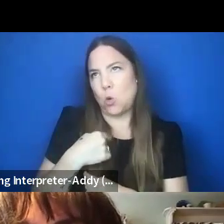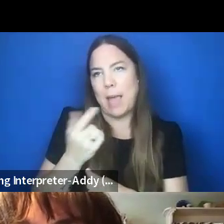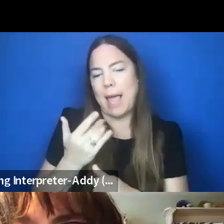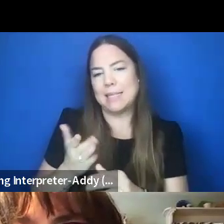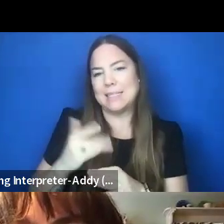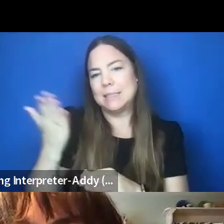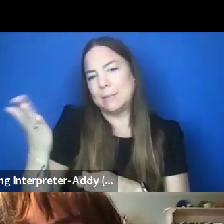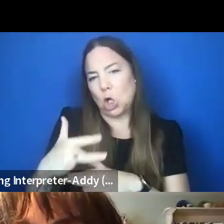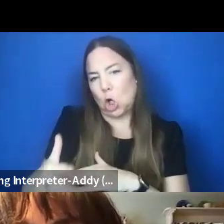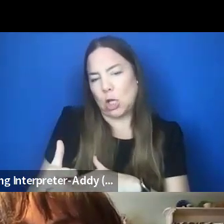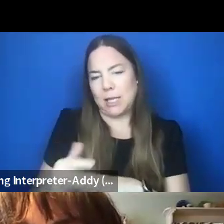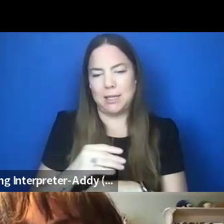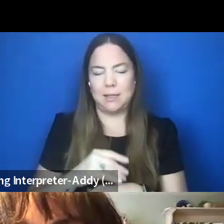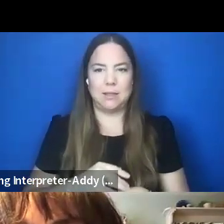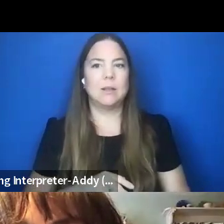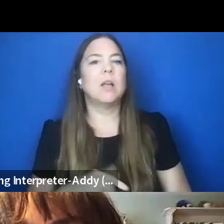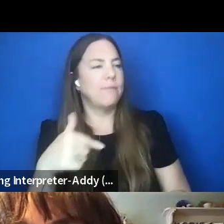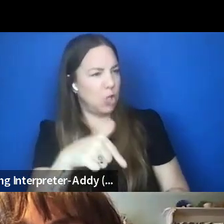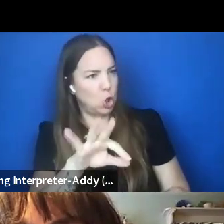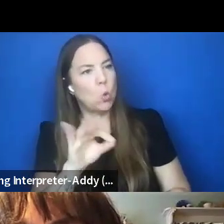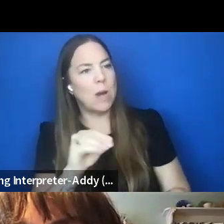Don Dew: Yeah, cause I had Q. 90 and my project officer tell me